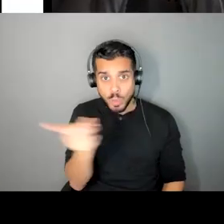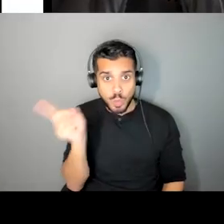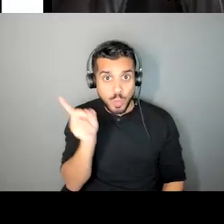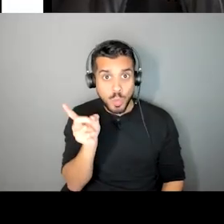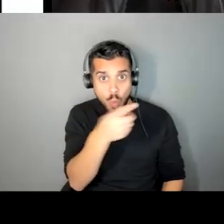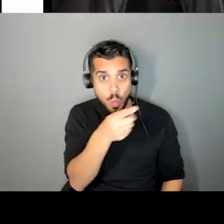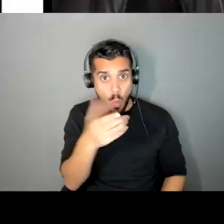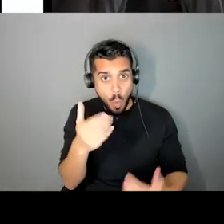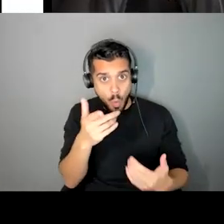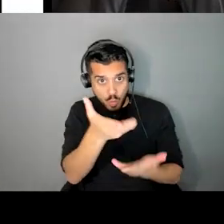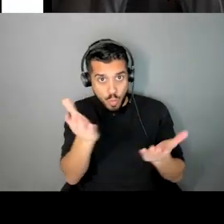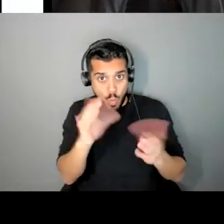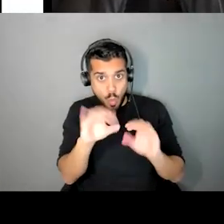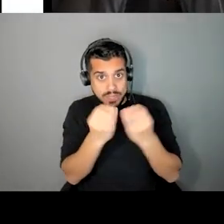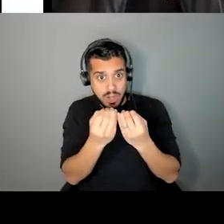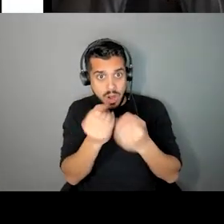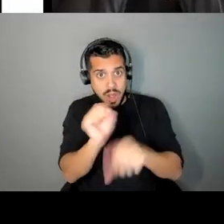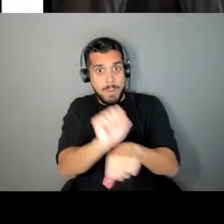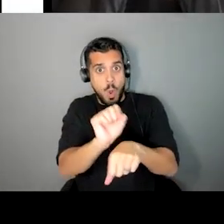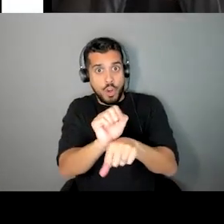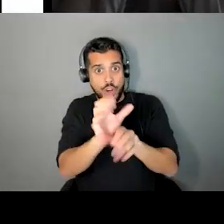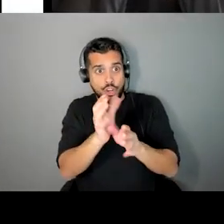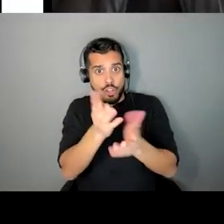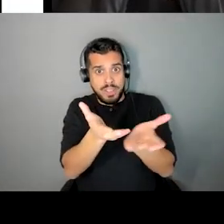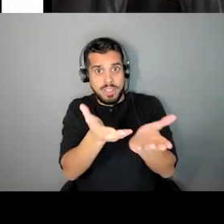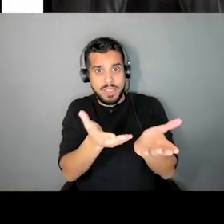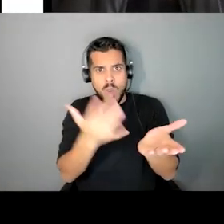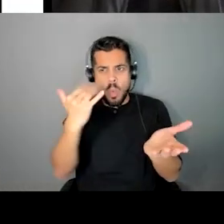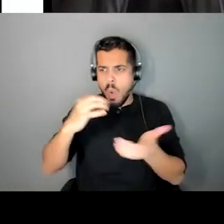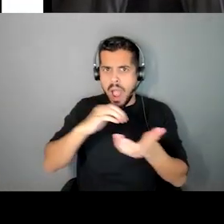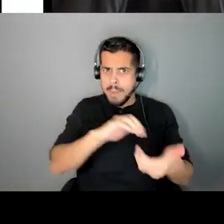uh... an employer that's out there, like, why partner with BIT?